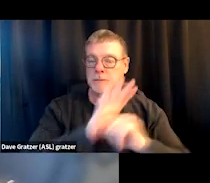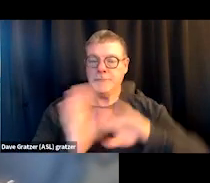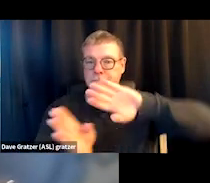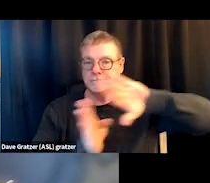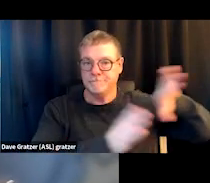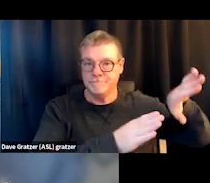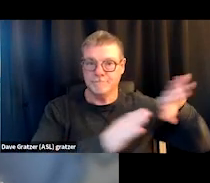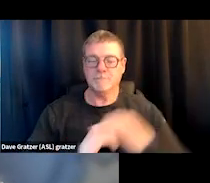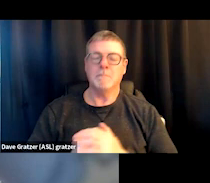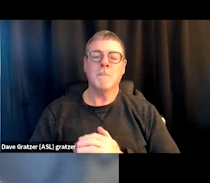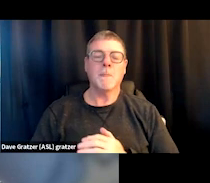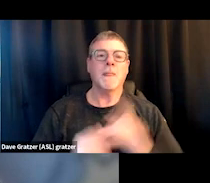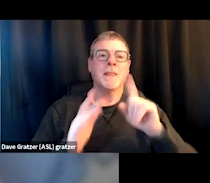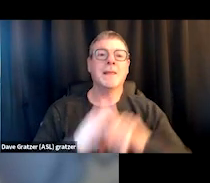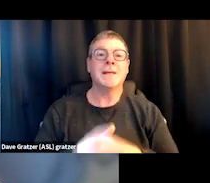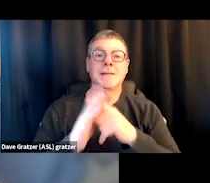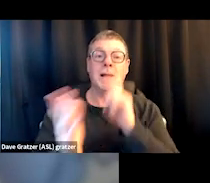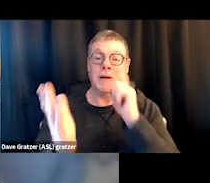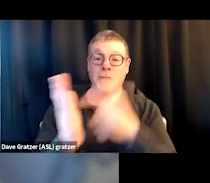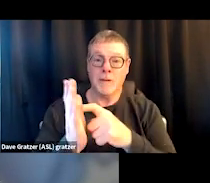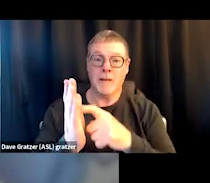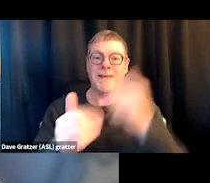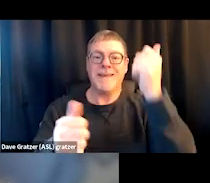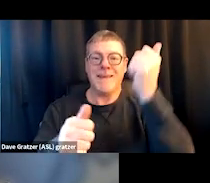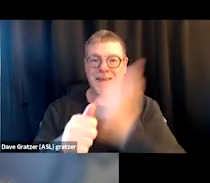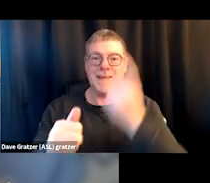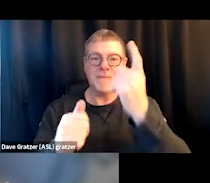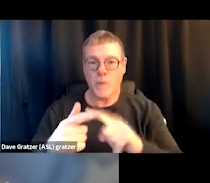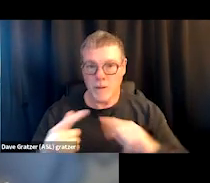So we start by recognizing everybody's inherent dignity